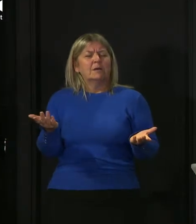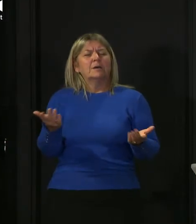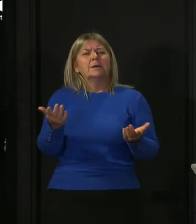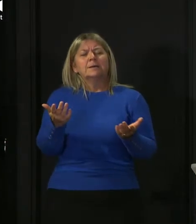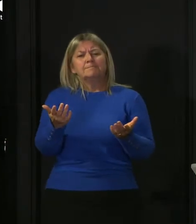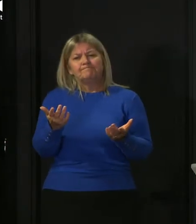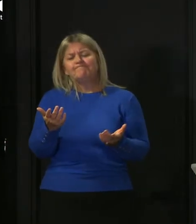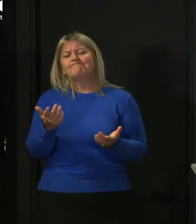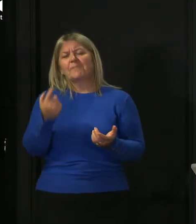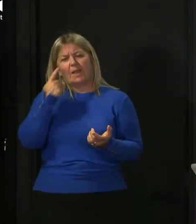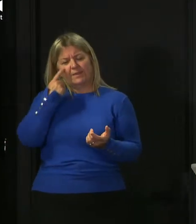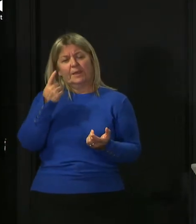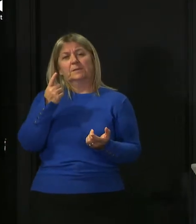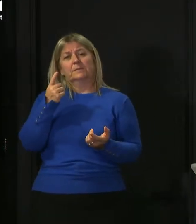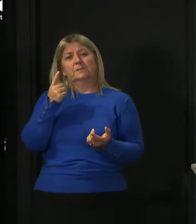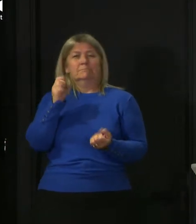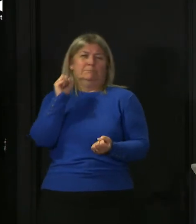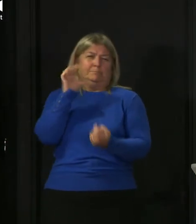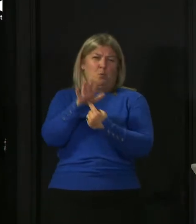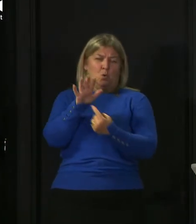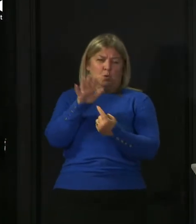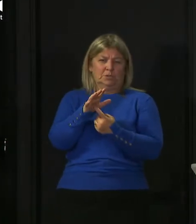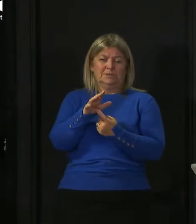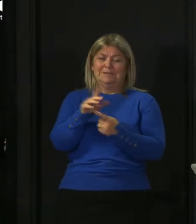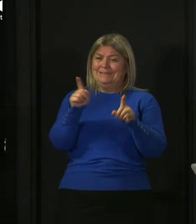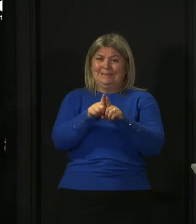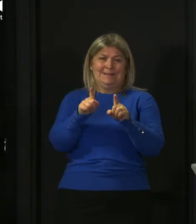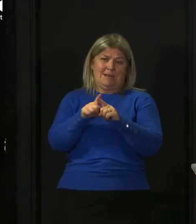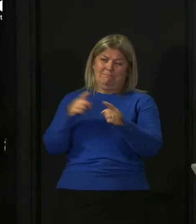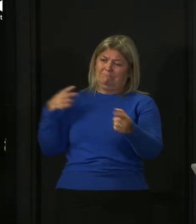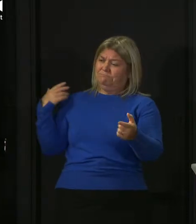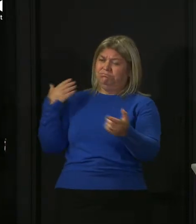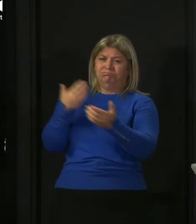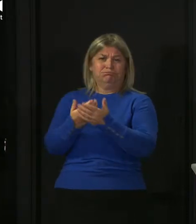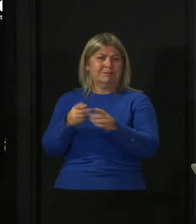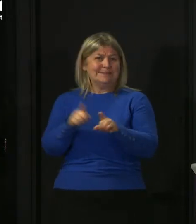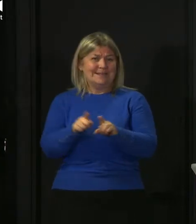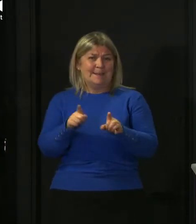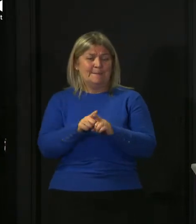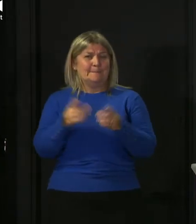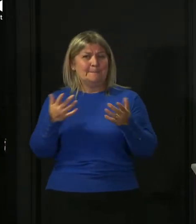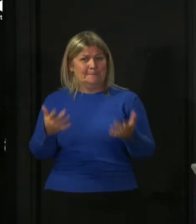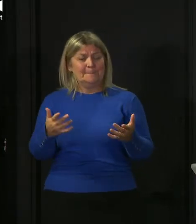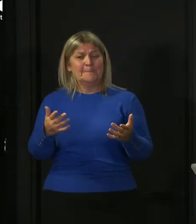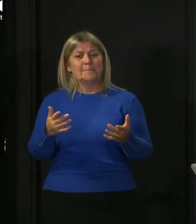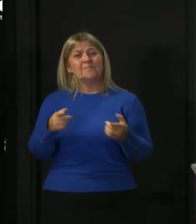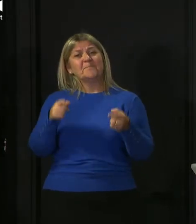the key drivers will be same as we've been seeing throughout. The relative contributions that each